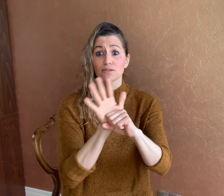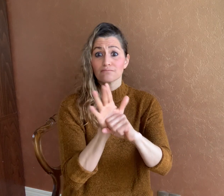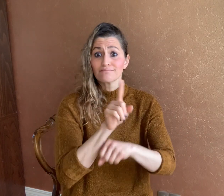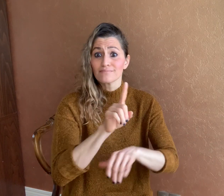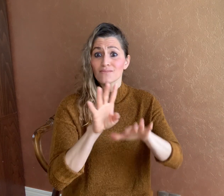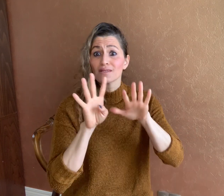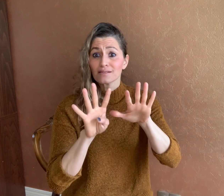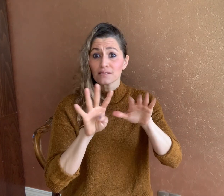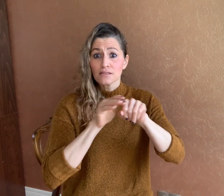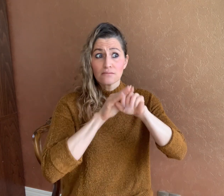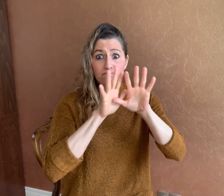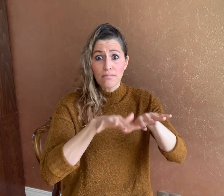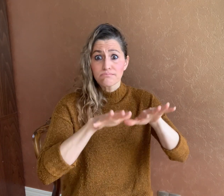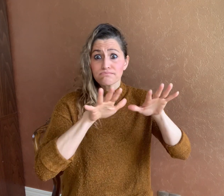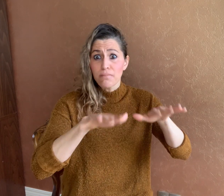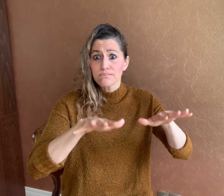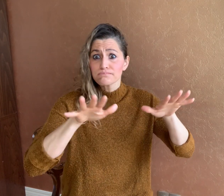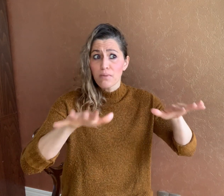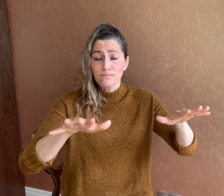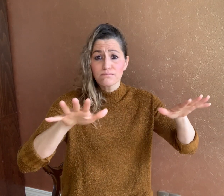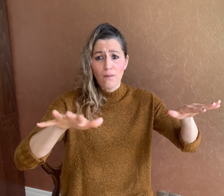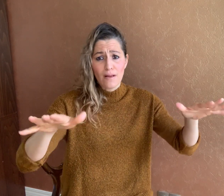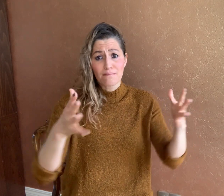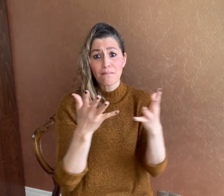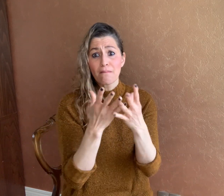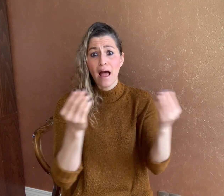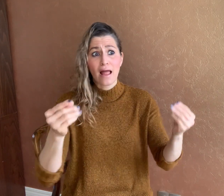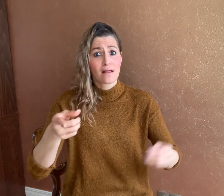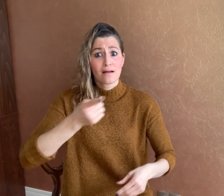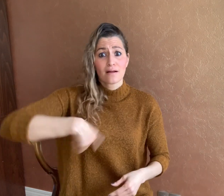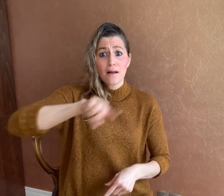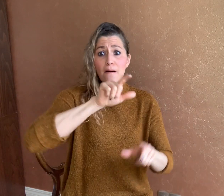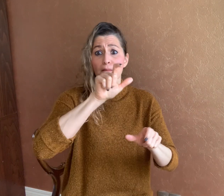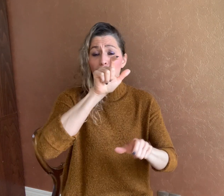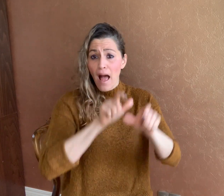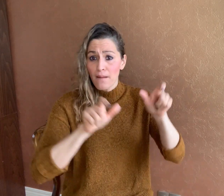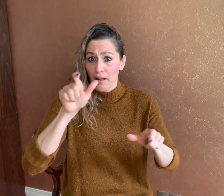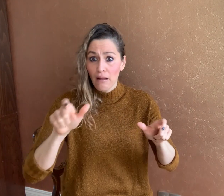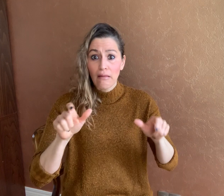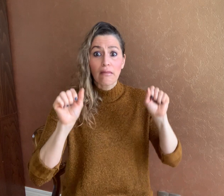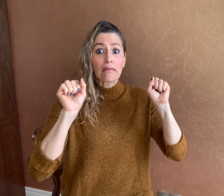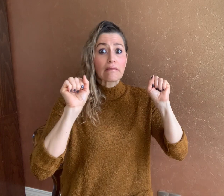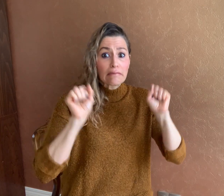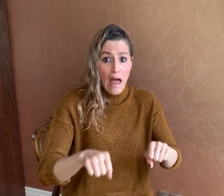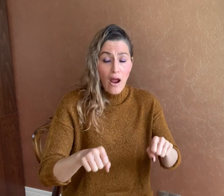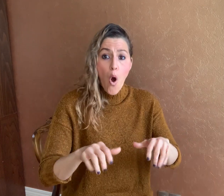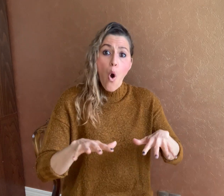this month that with COVID-19, many people can